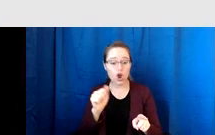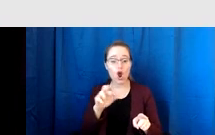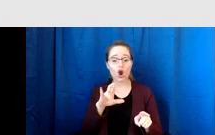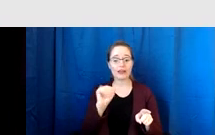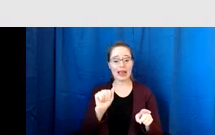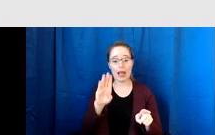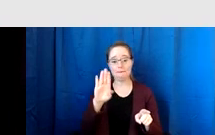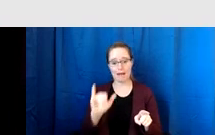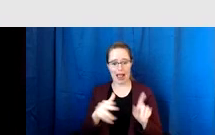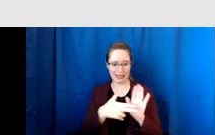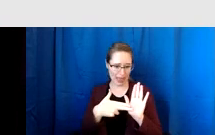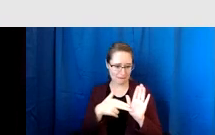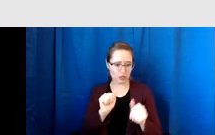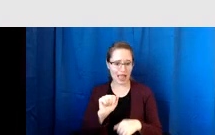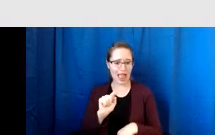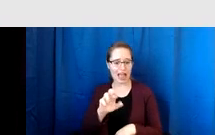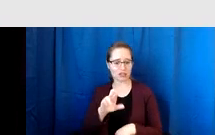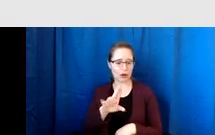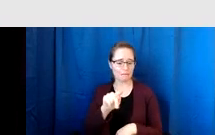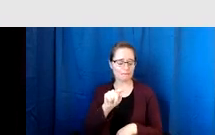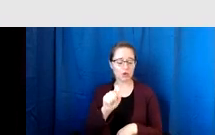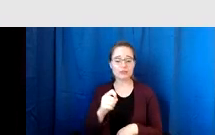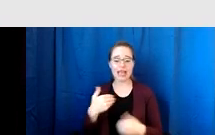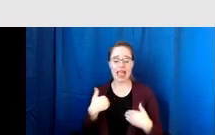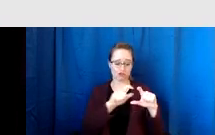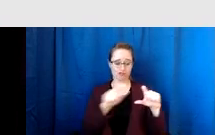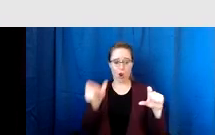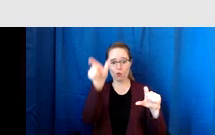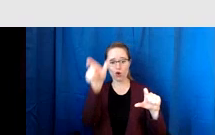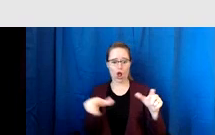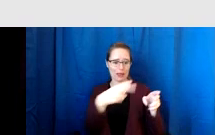for the row and column headings uniquely labeling each input.